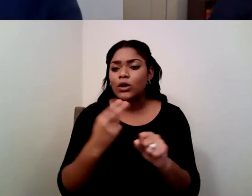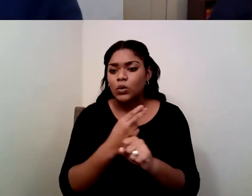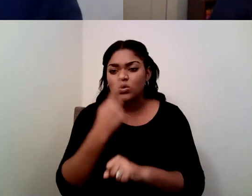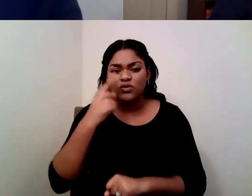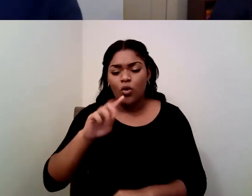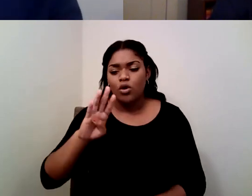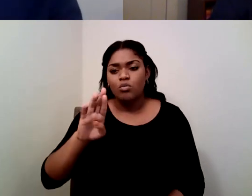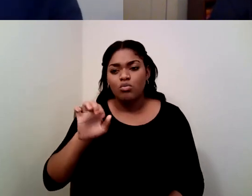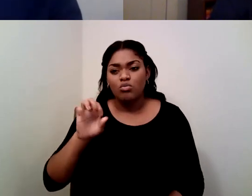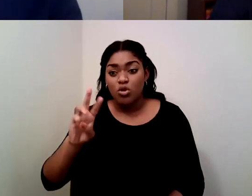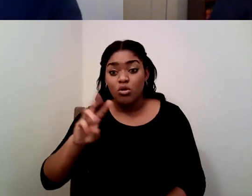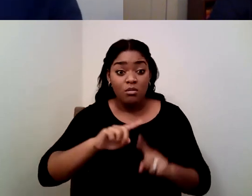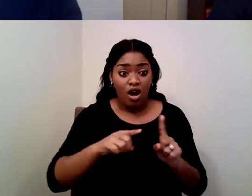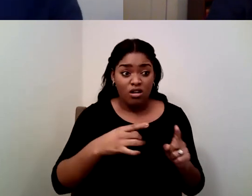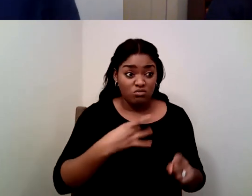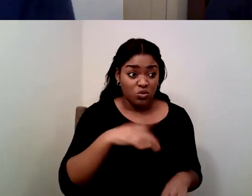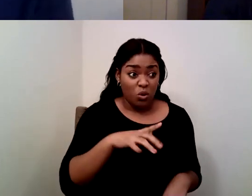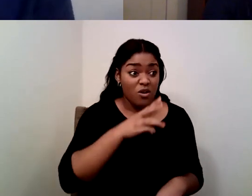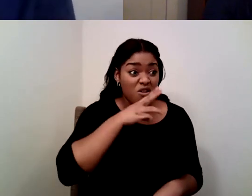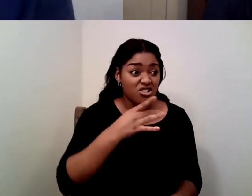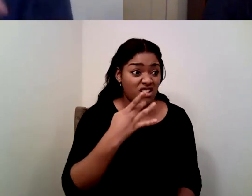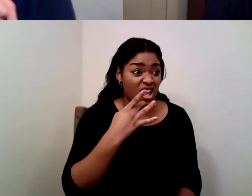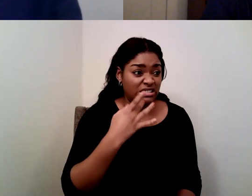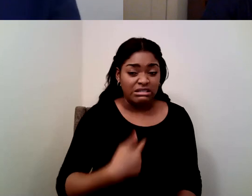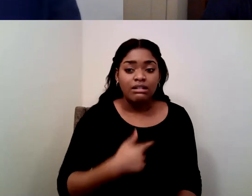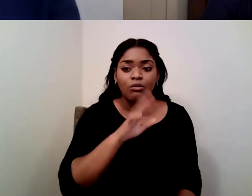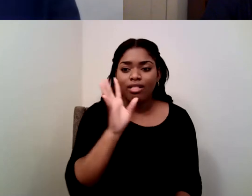trigger water at home because it tastes bad, that bad taste is going right into your coffee